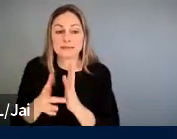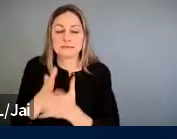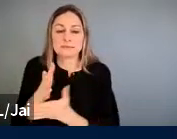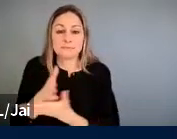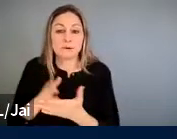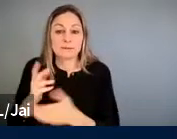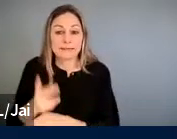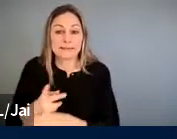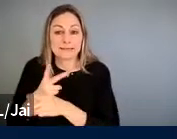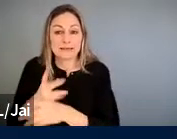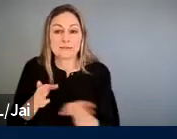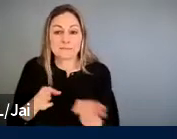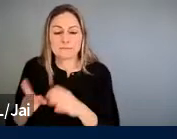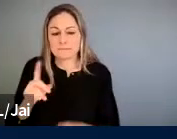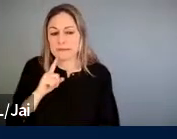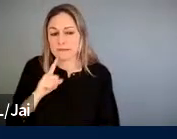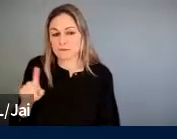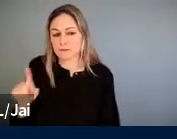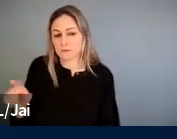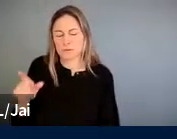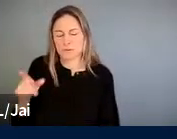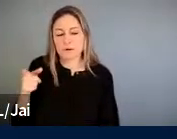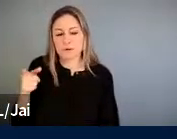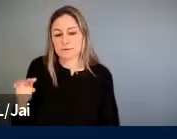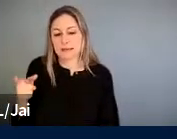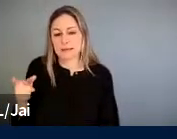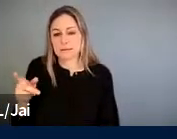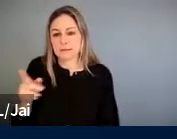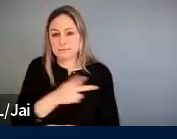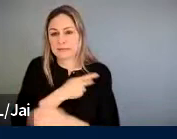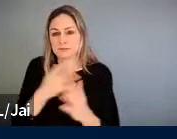making sure that the patient and, in any instance, is fully informed of their